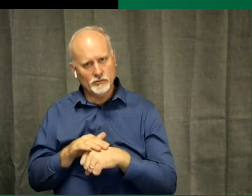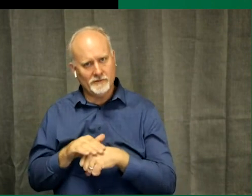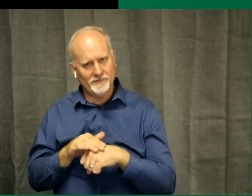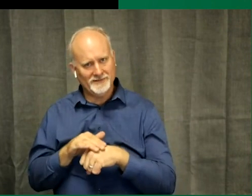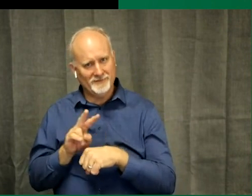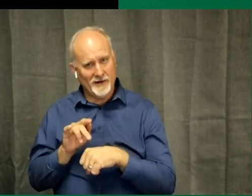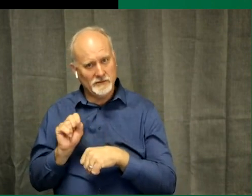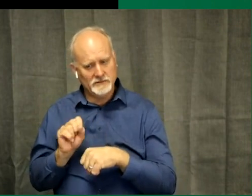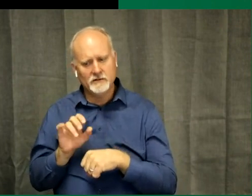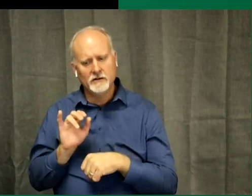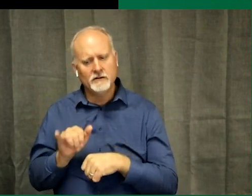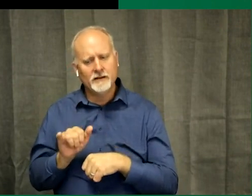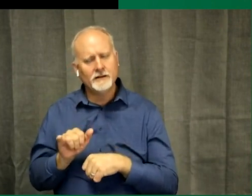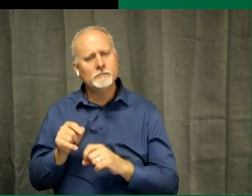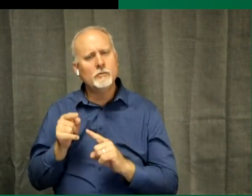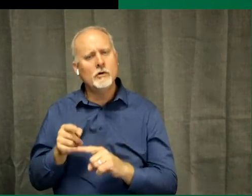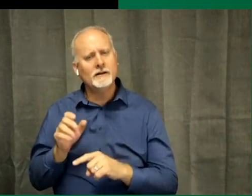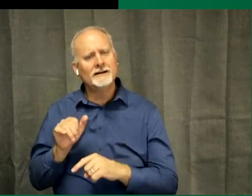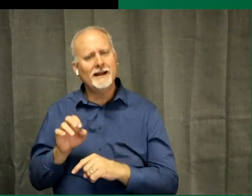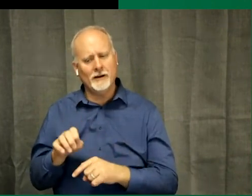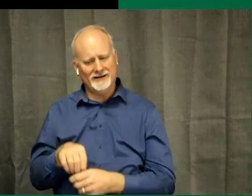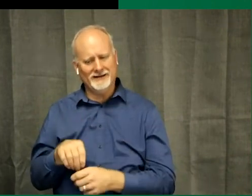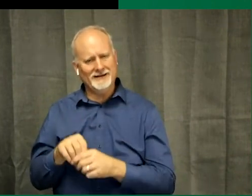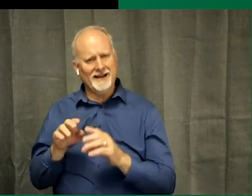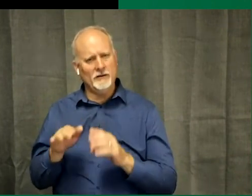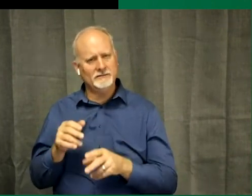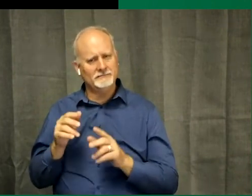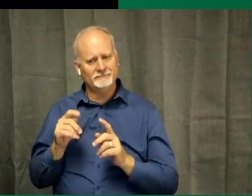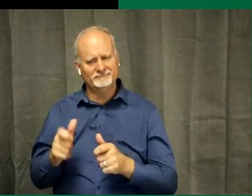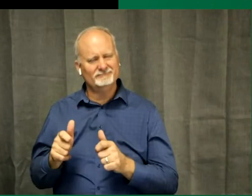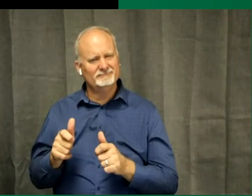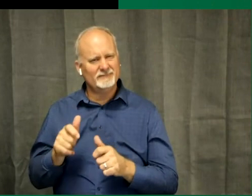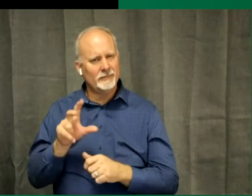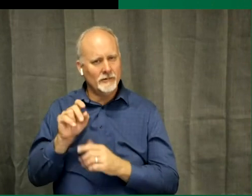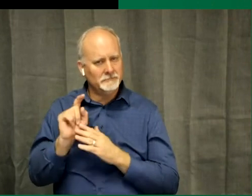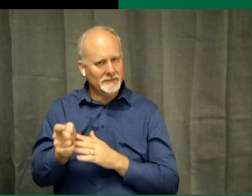it is a point of care in-house rapid test that results in about 30 minutes sampling for both